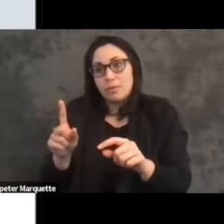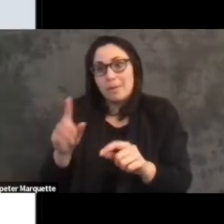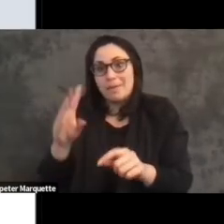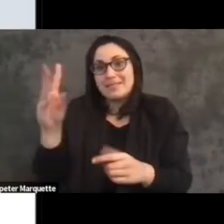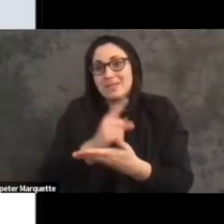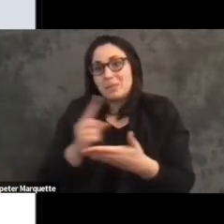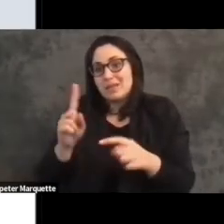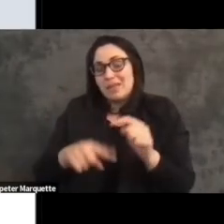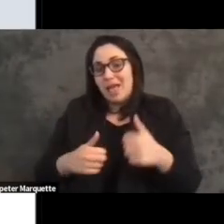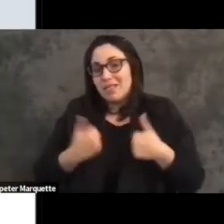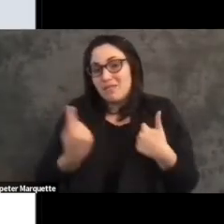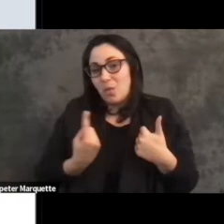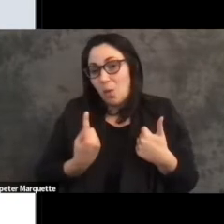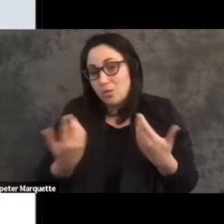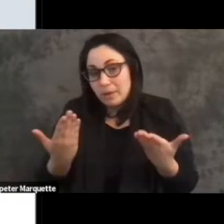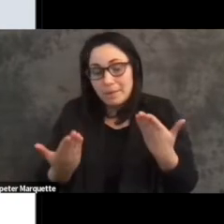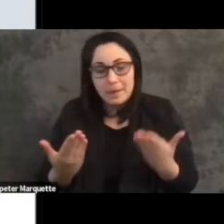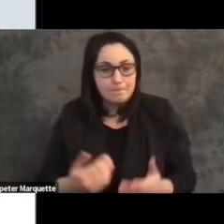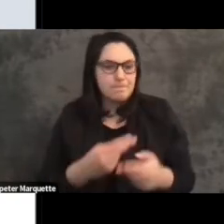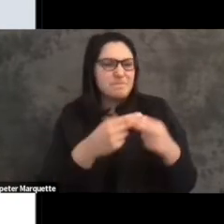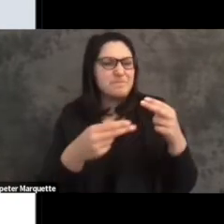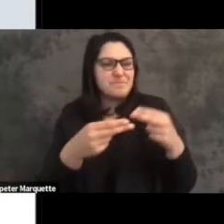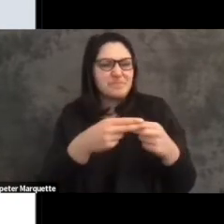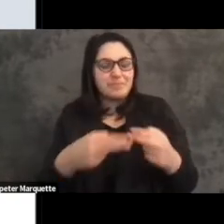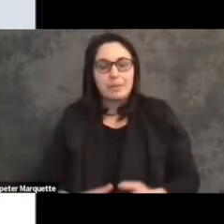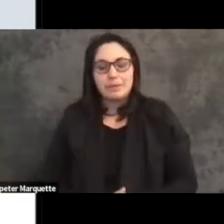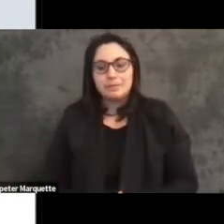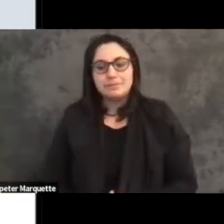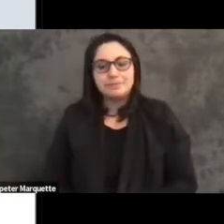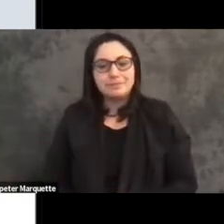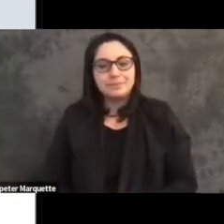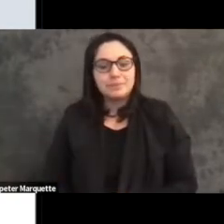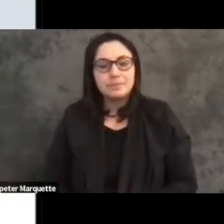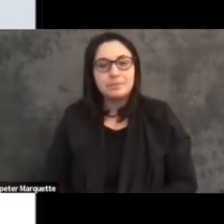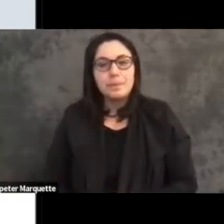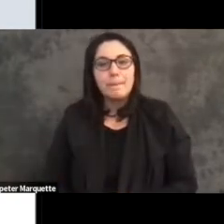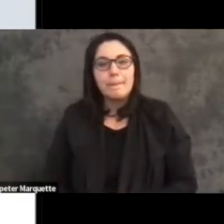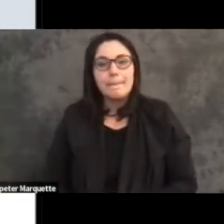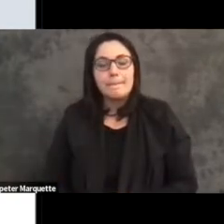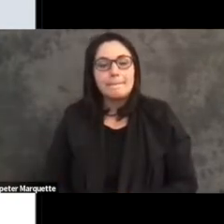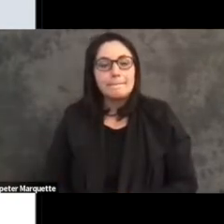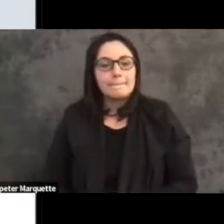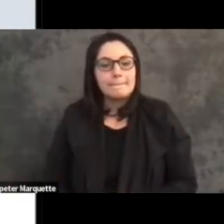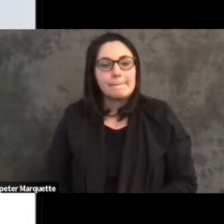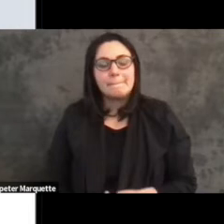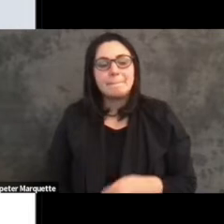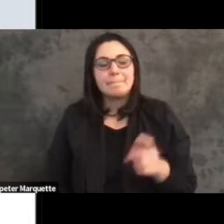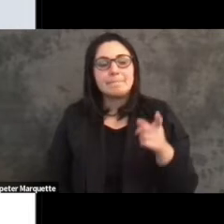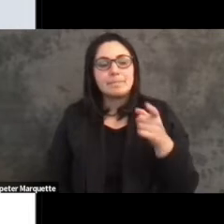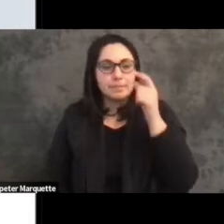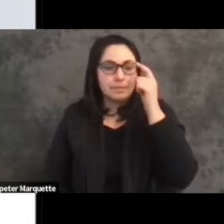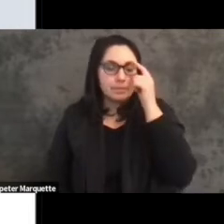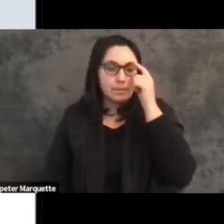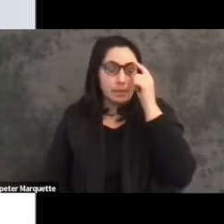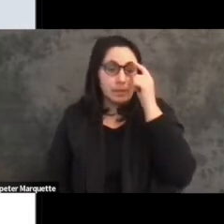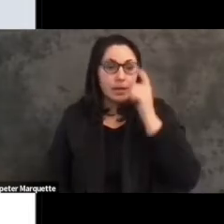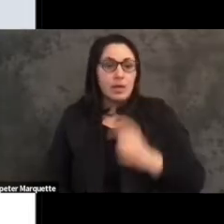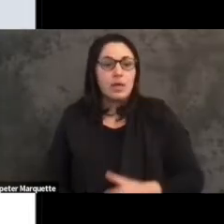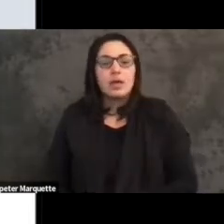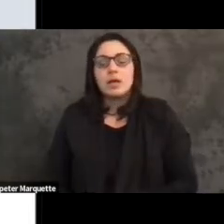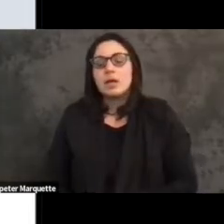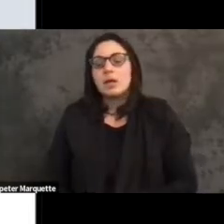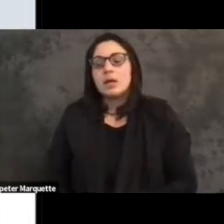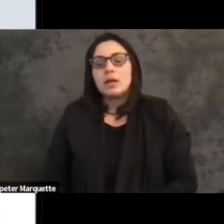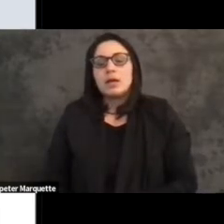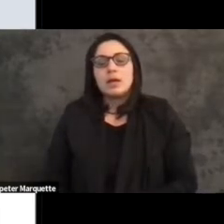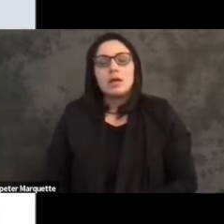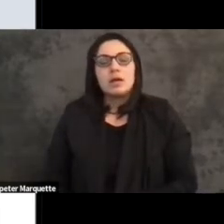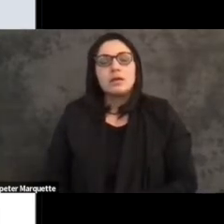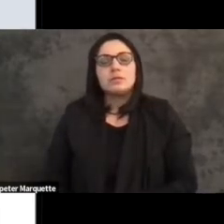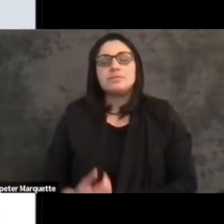and are more likely to be unable to live alone at six weeks. Next slide, please. I won't